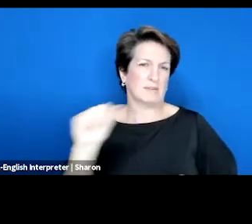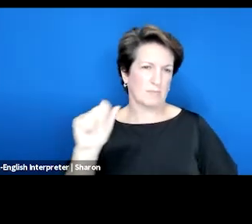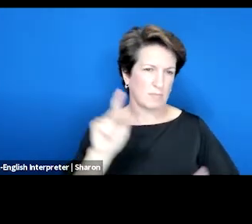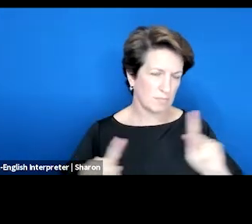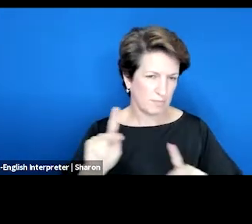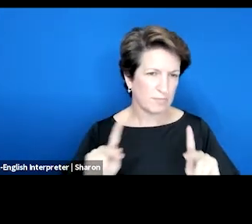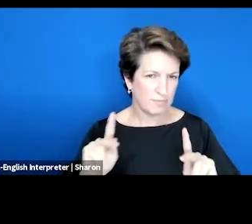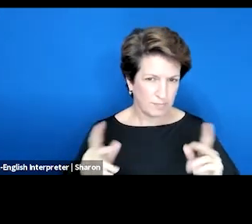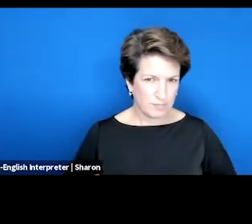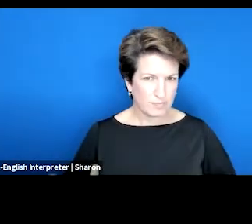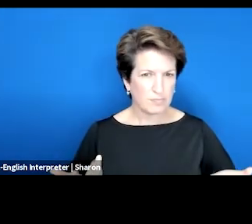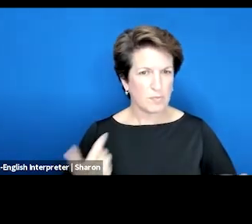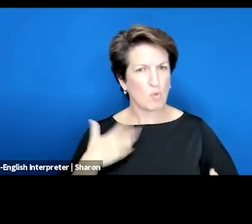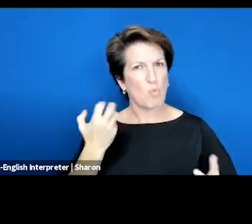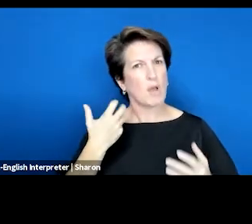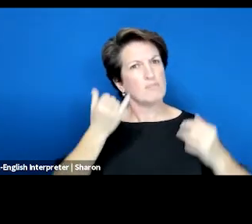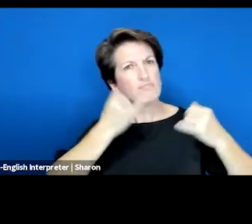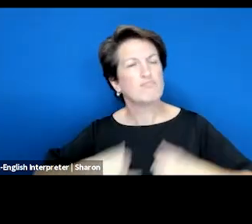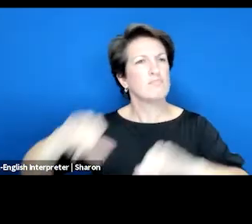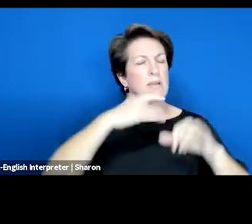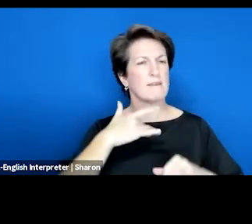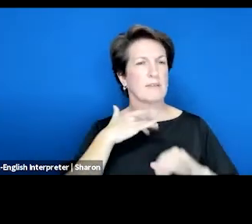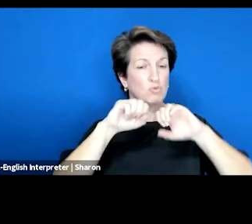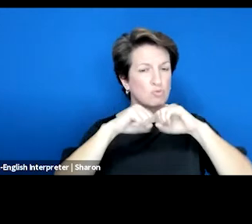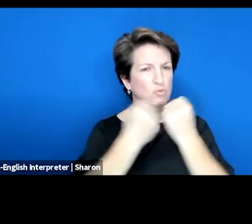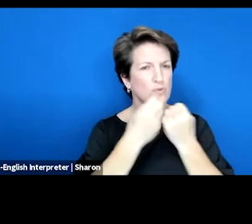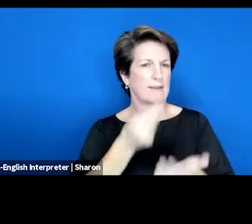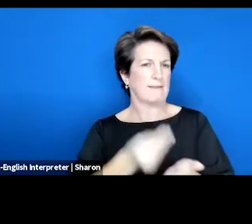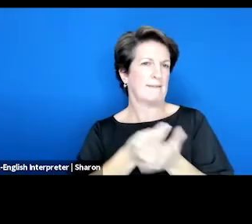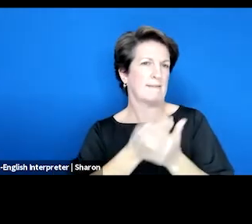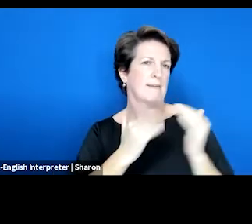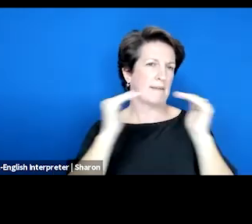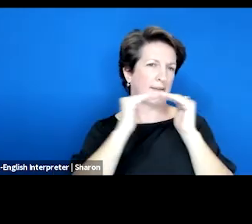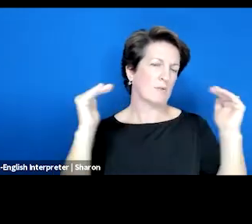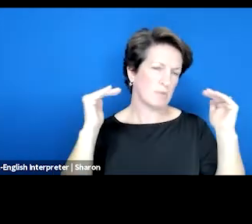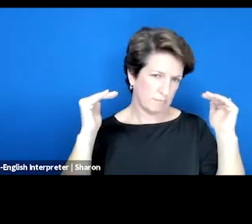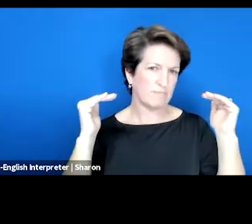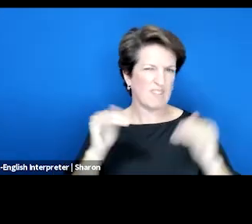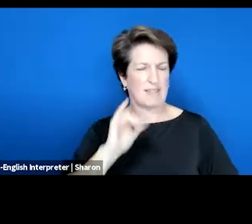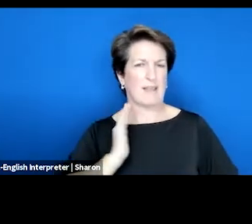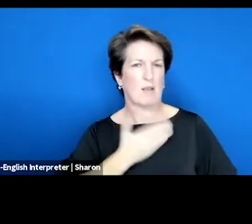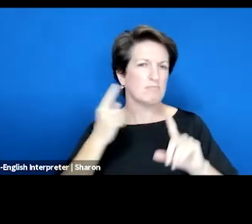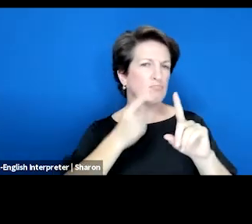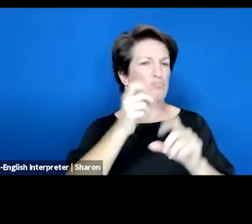bylaws our president and our vice president of our